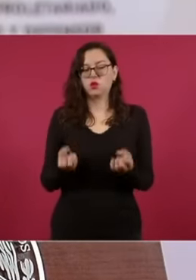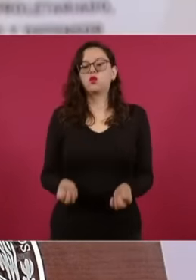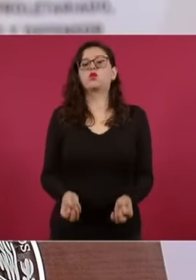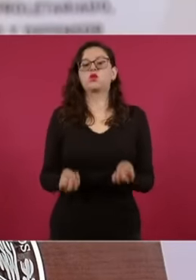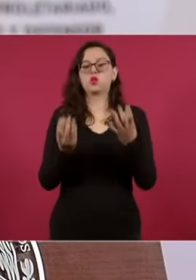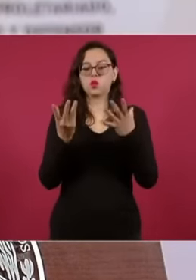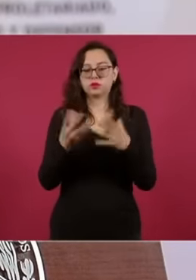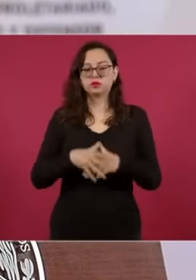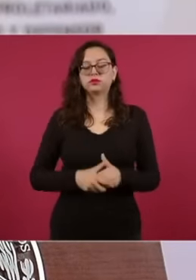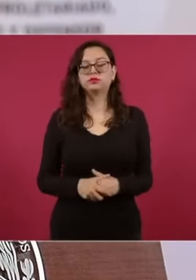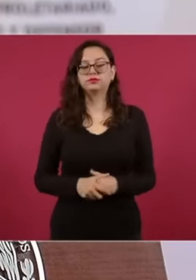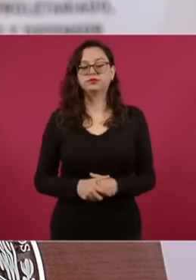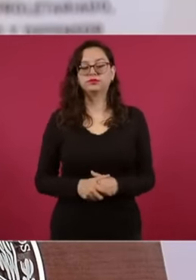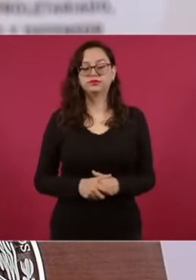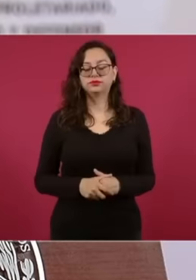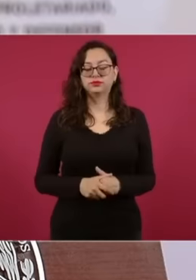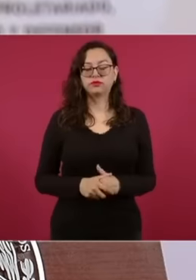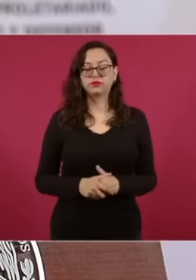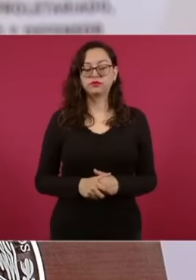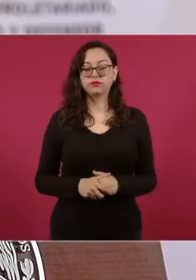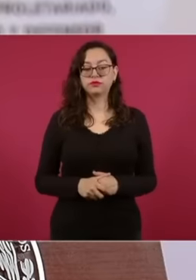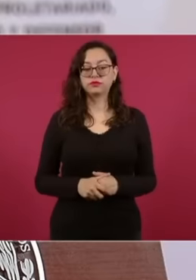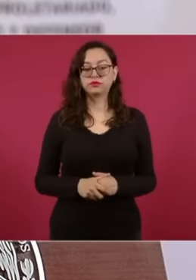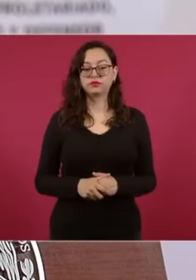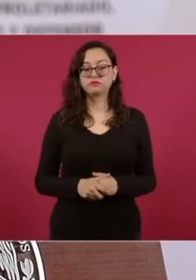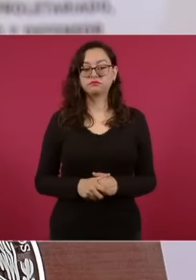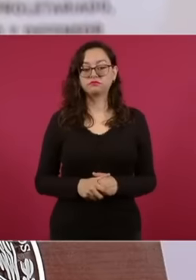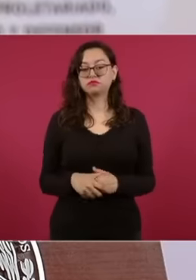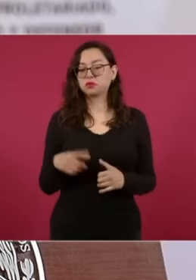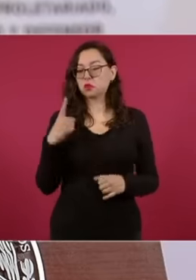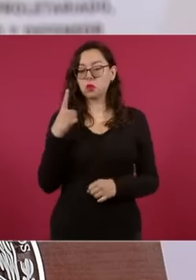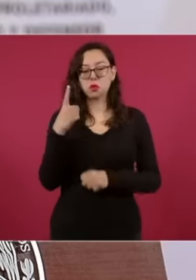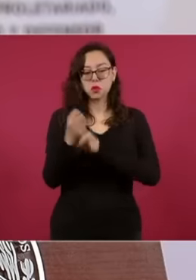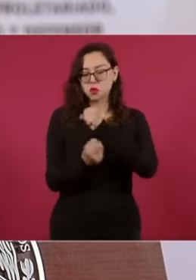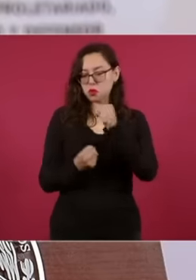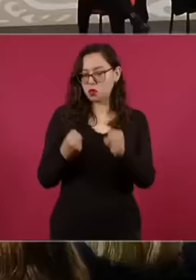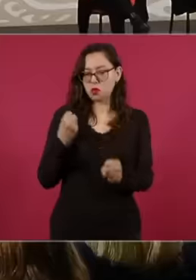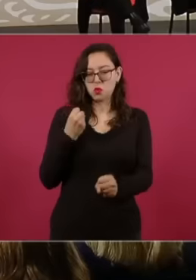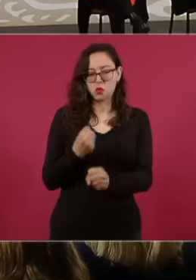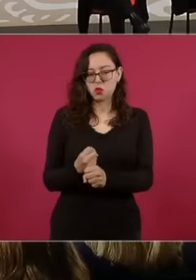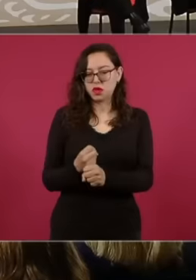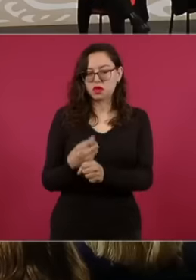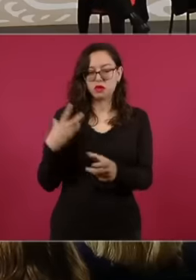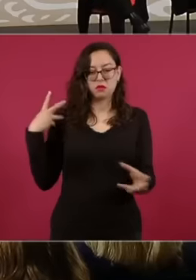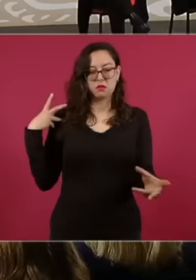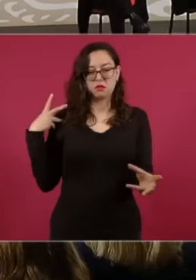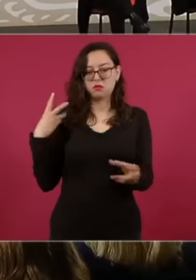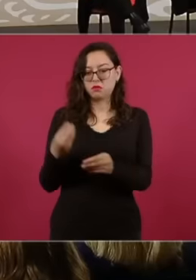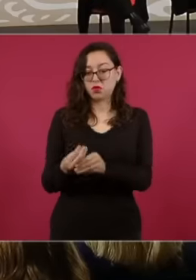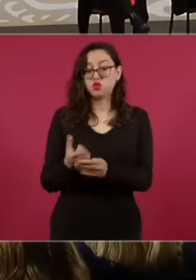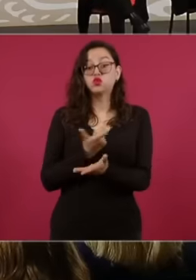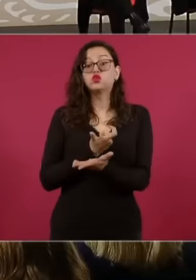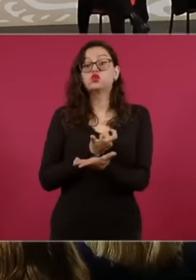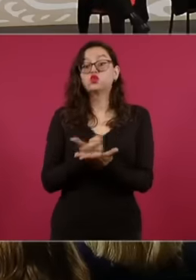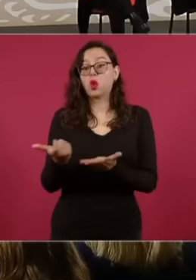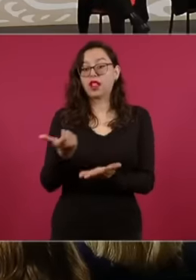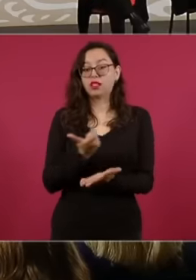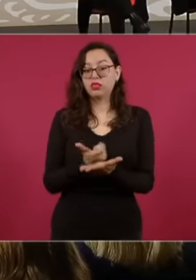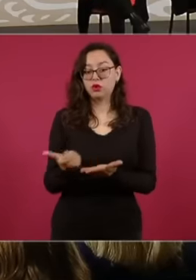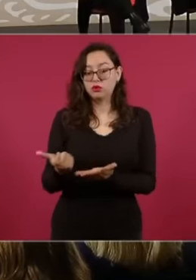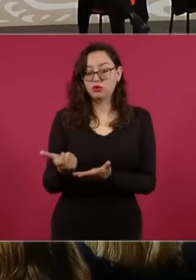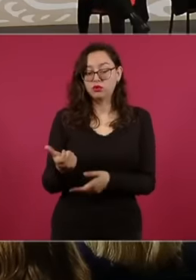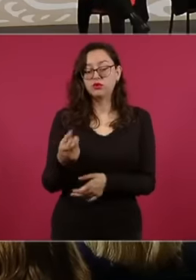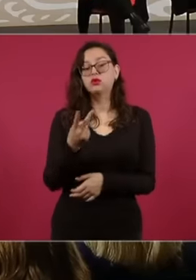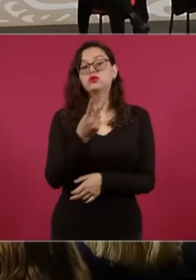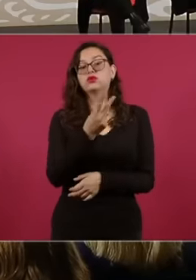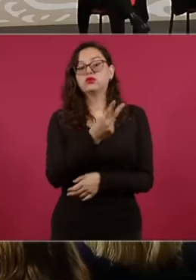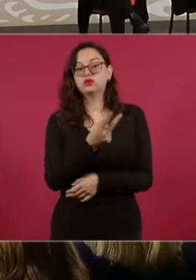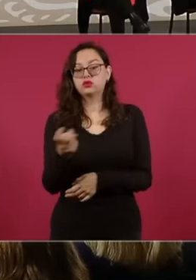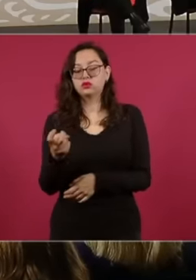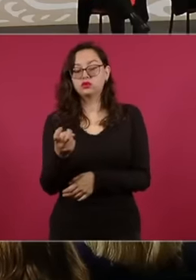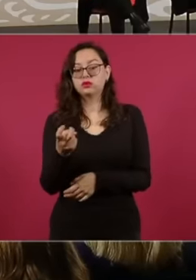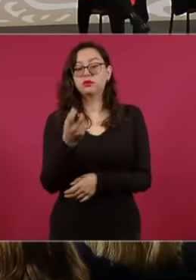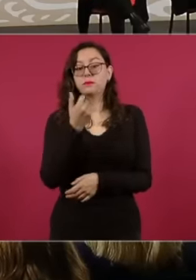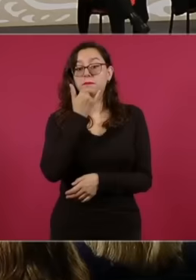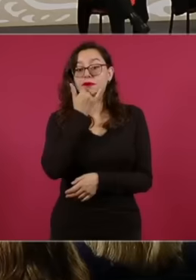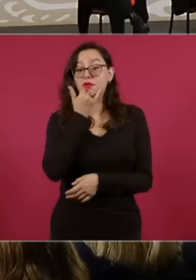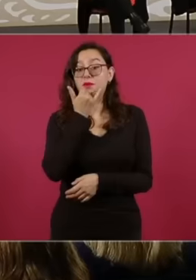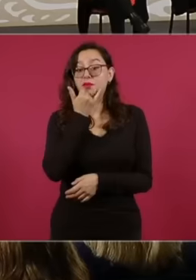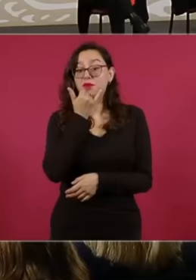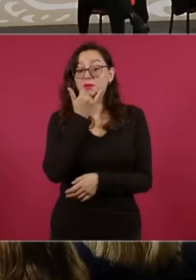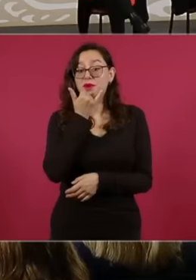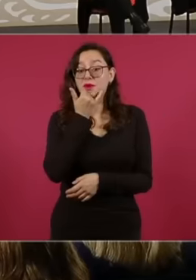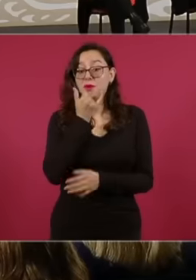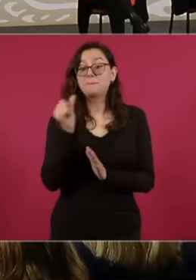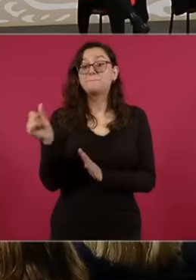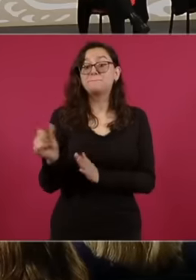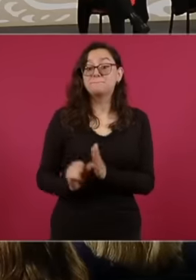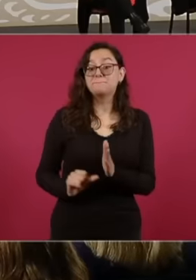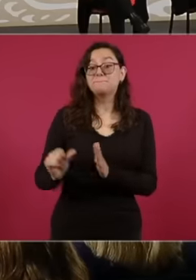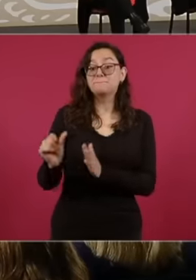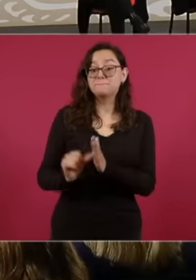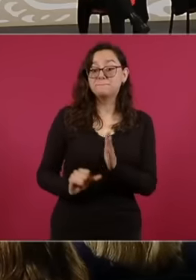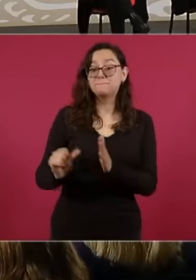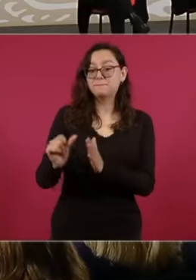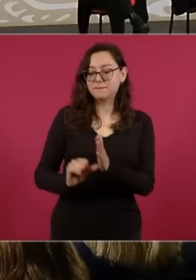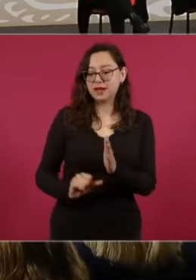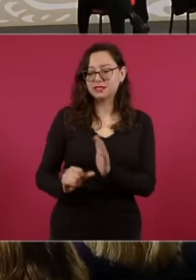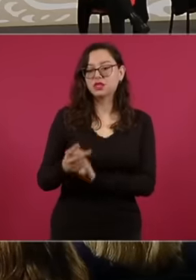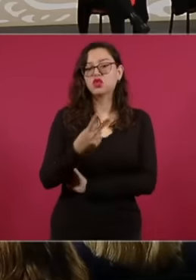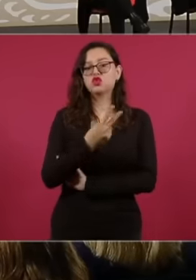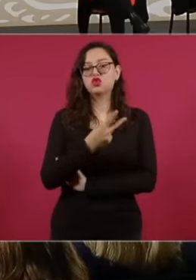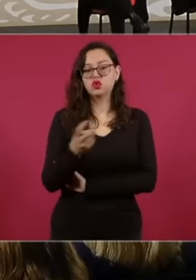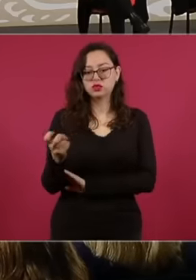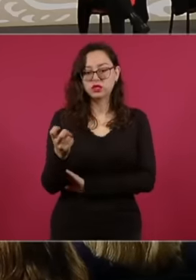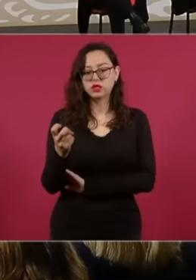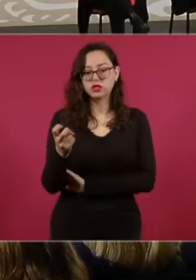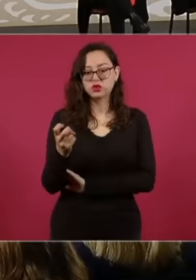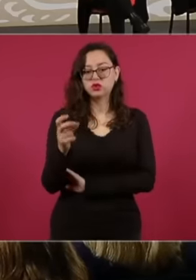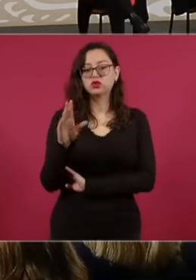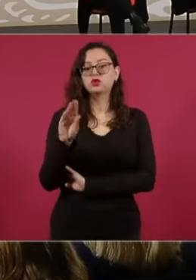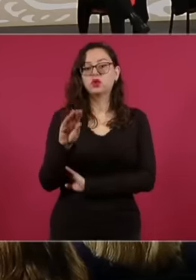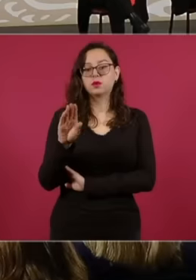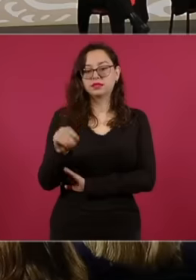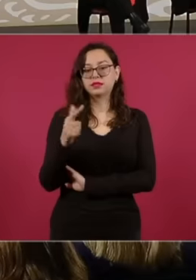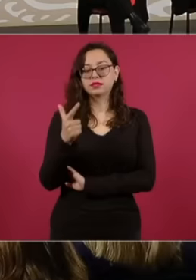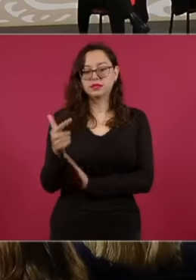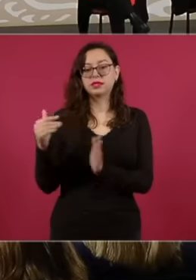year, it will be a total in salary. of 200 Sorry monthly this is monthly 9 29743 pesos